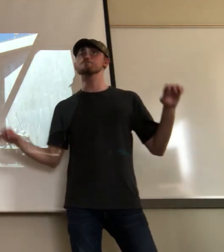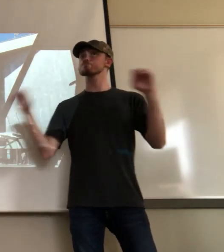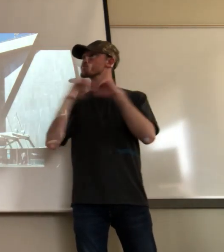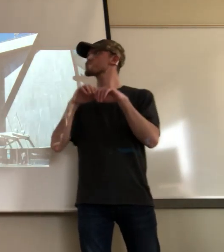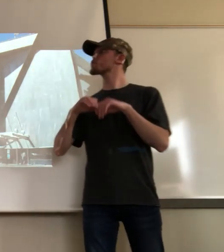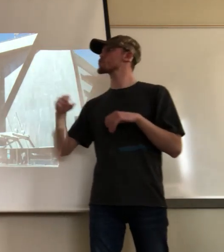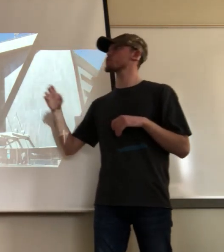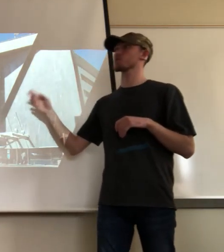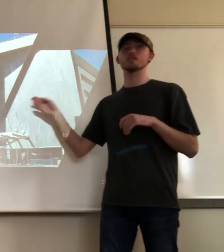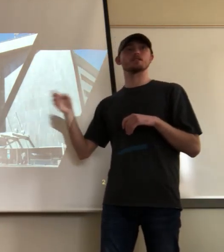Why is it important?